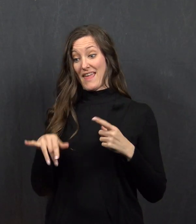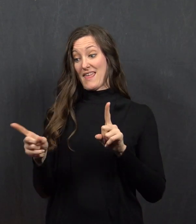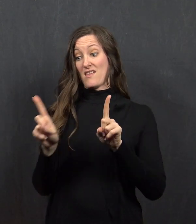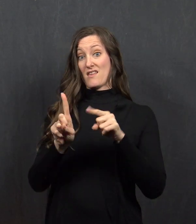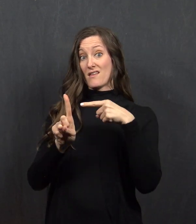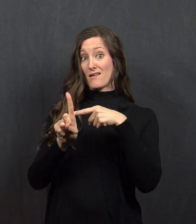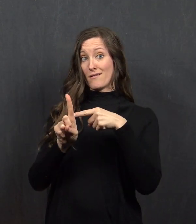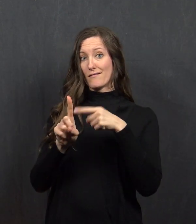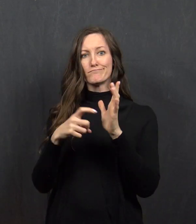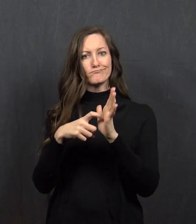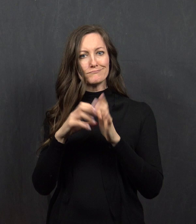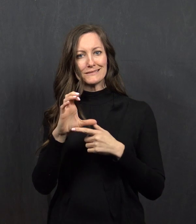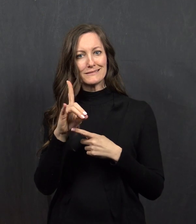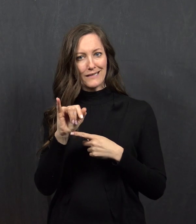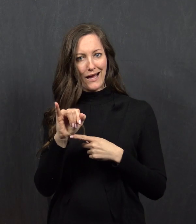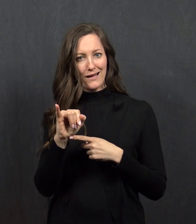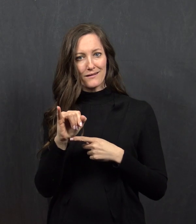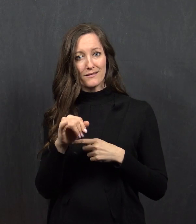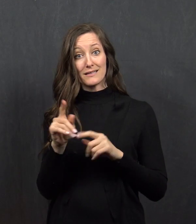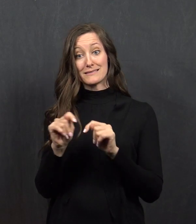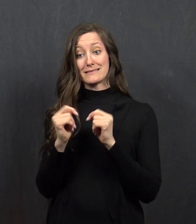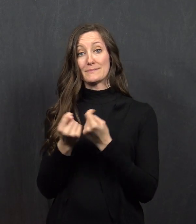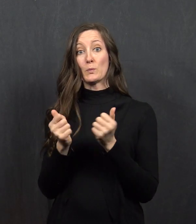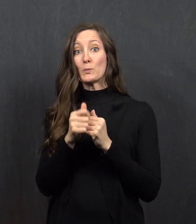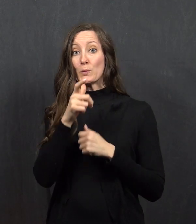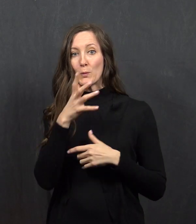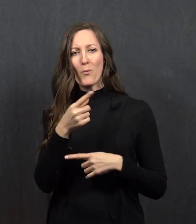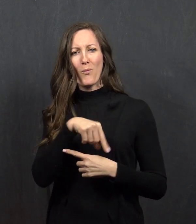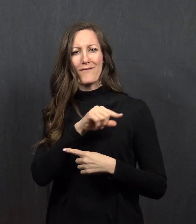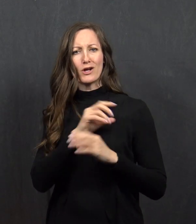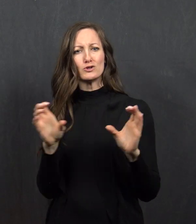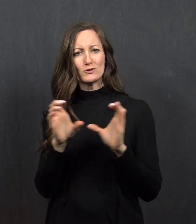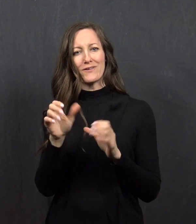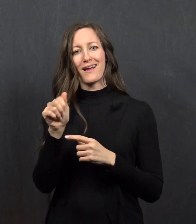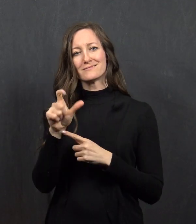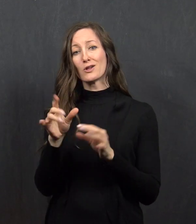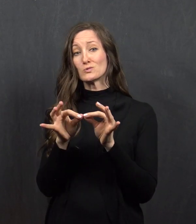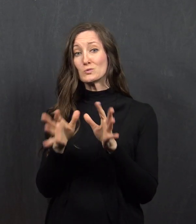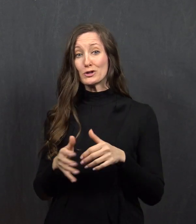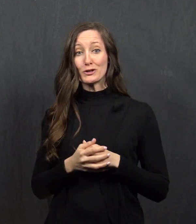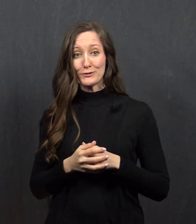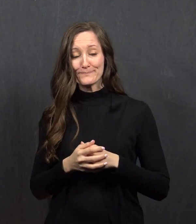2) Include a team of certified and qualified ASL interpreters with a Certified Deaf Interpreter (CDI) as a member of the interpreting team.